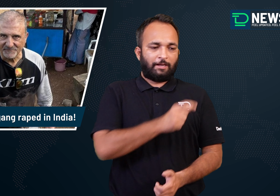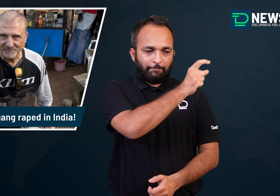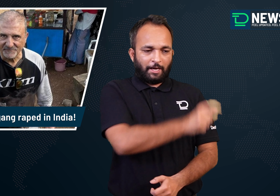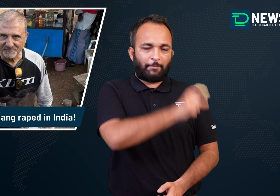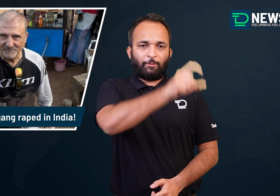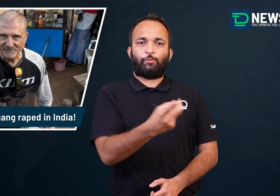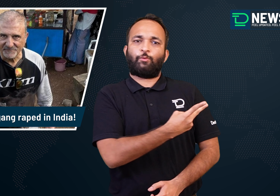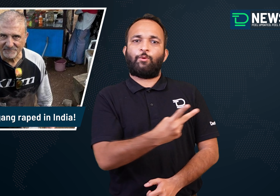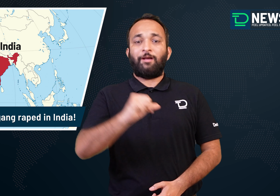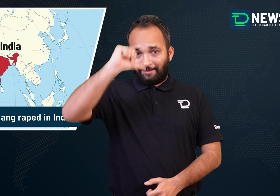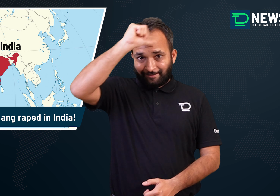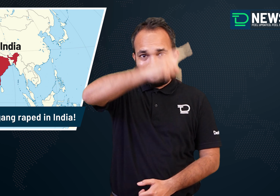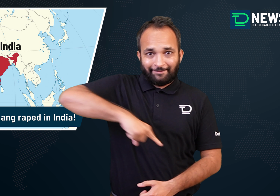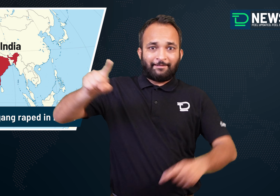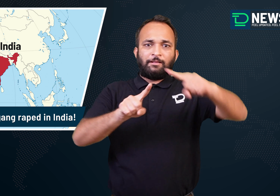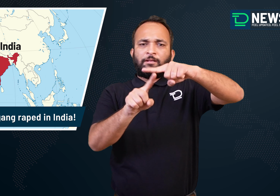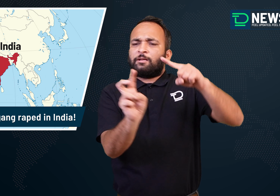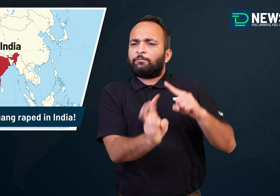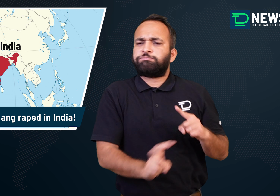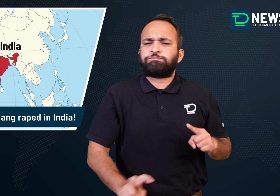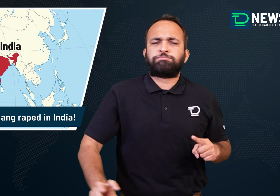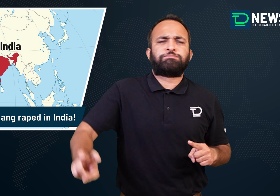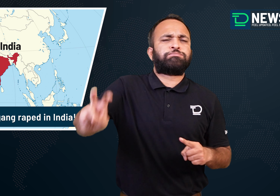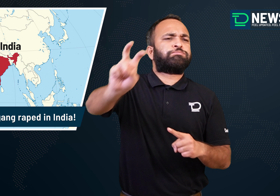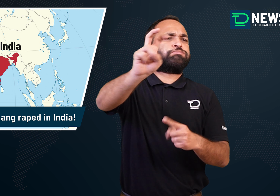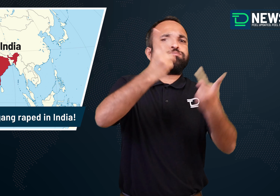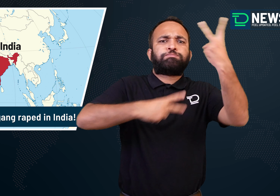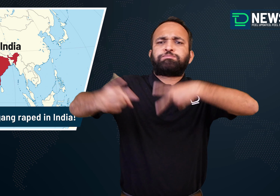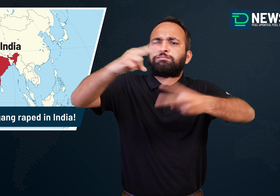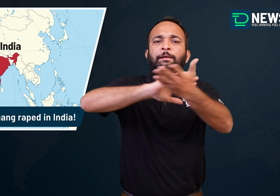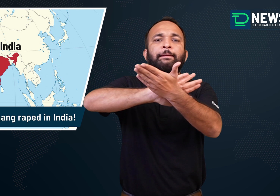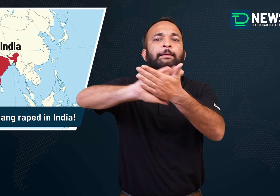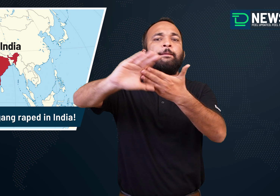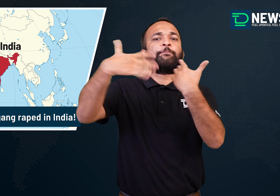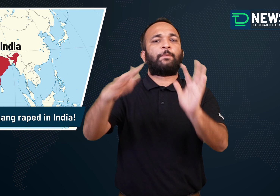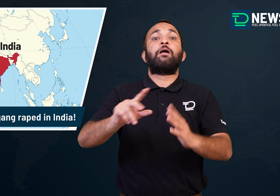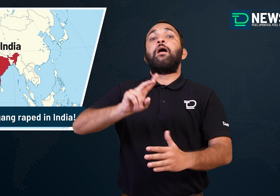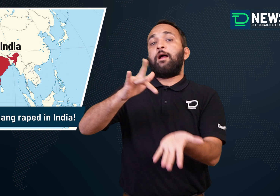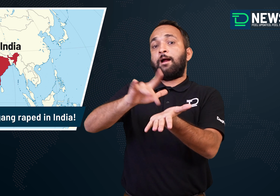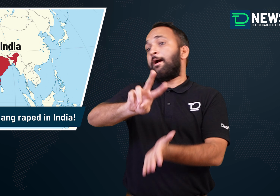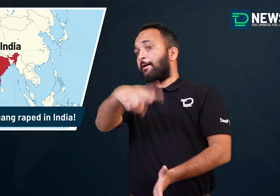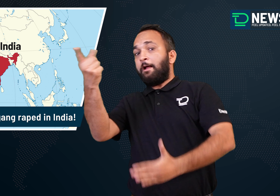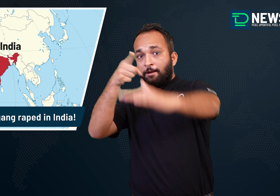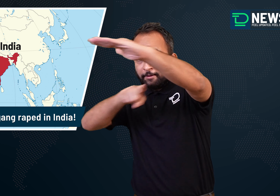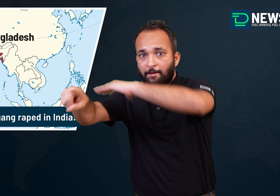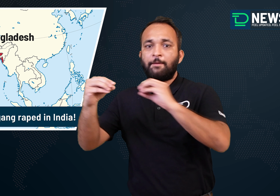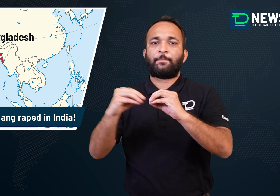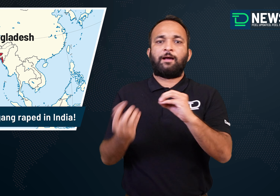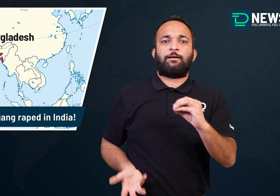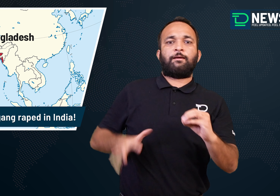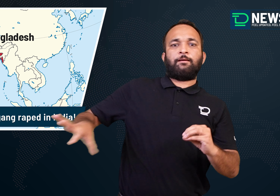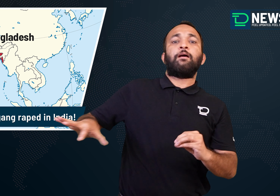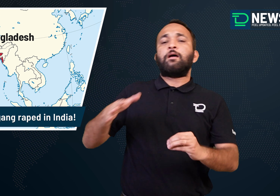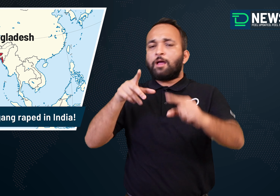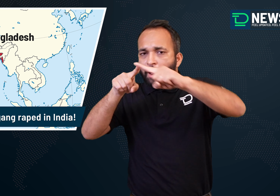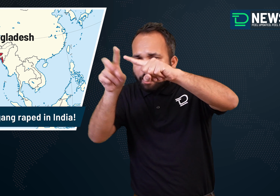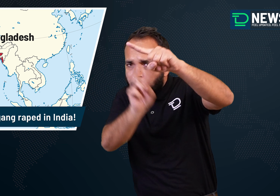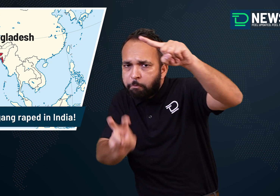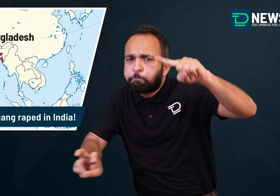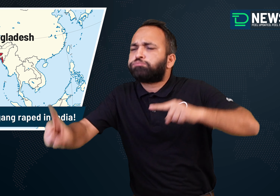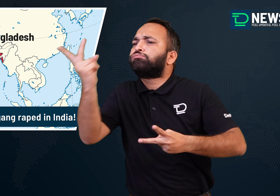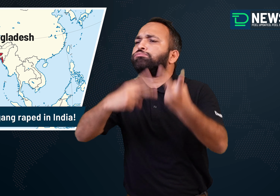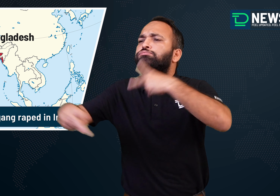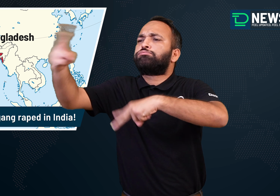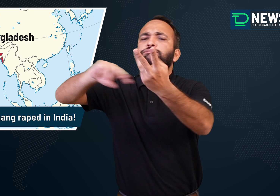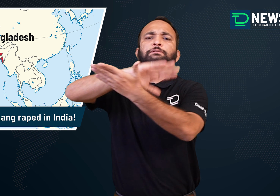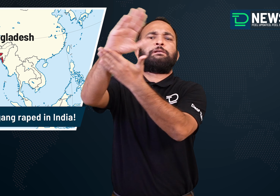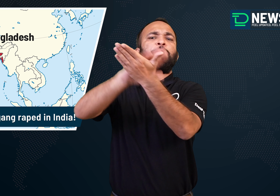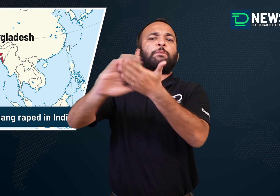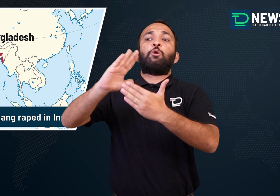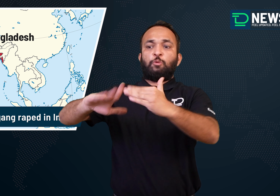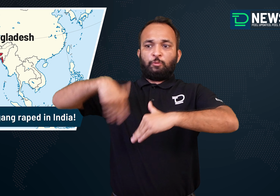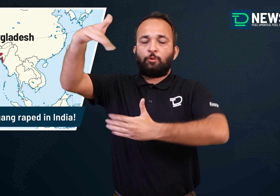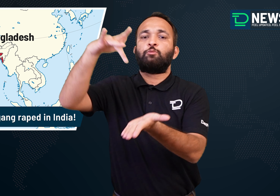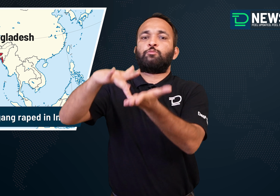After covering all the places in India, they went to Bangladesh